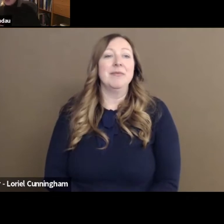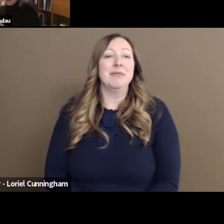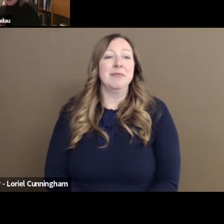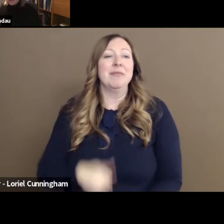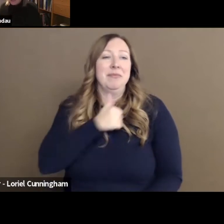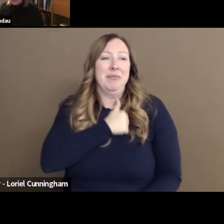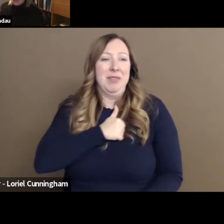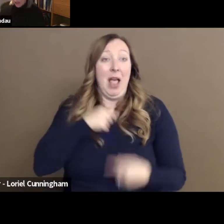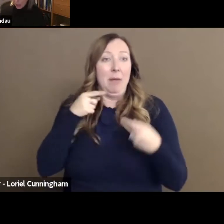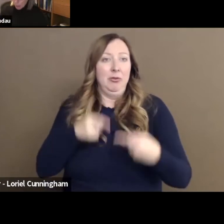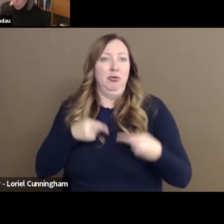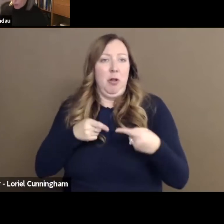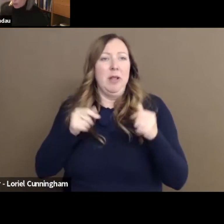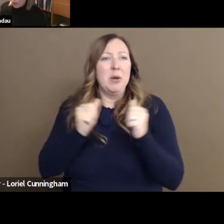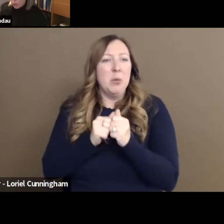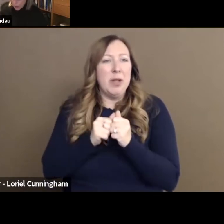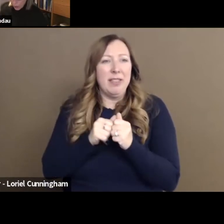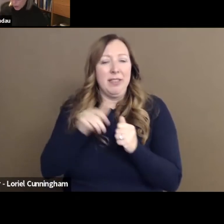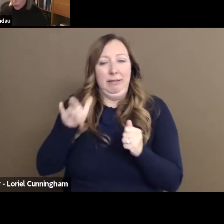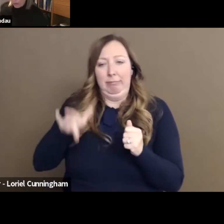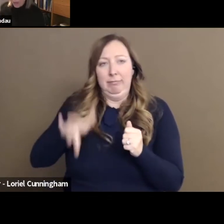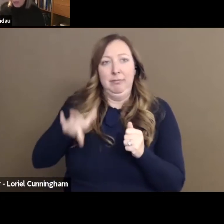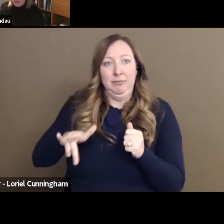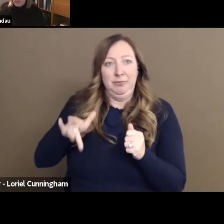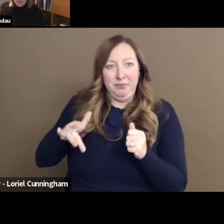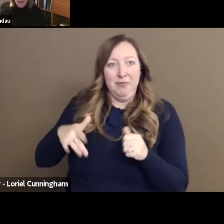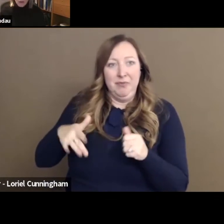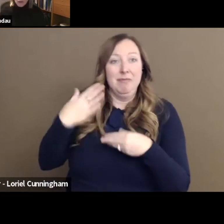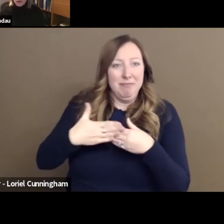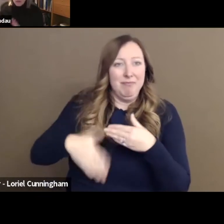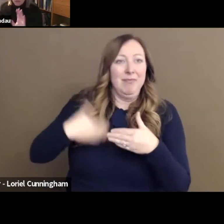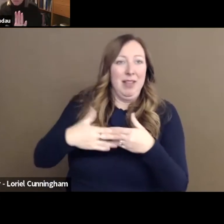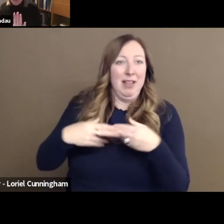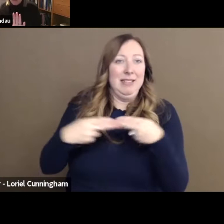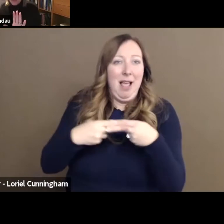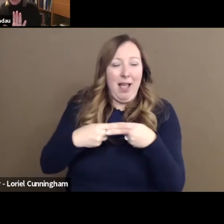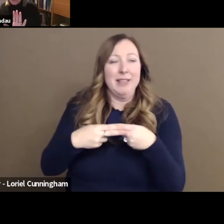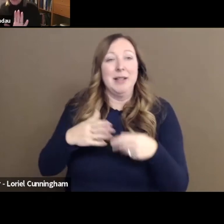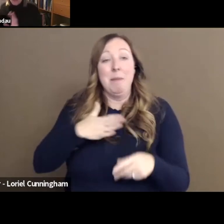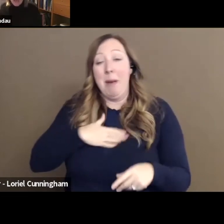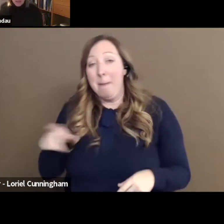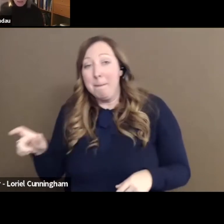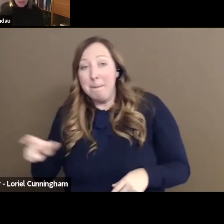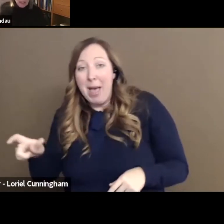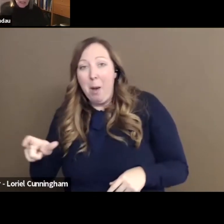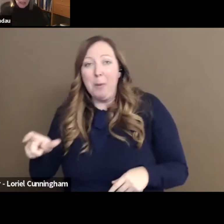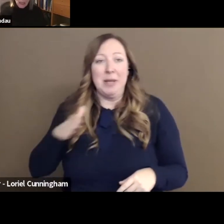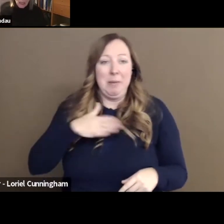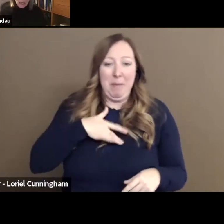with advancing the slides between my cursor and my mouse so